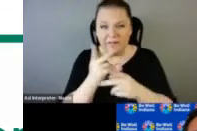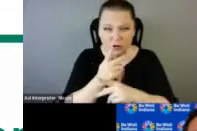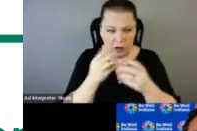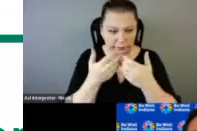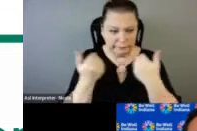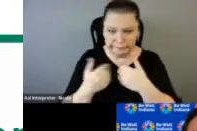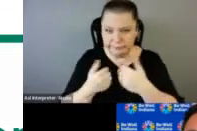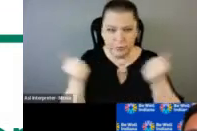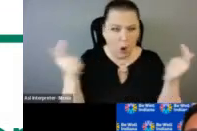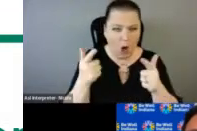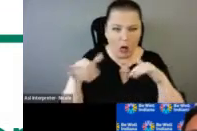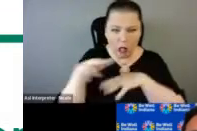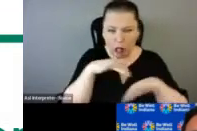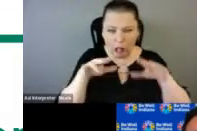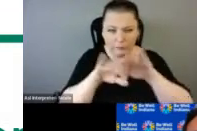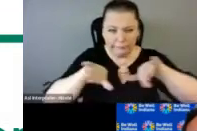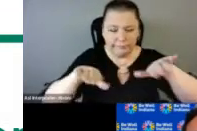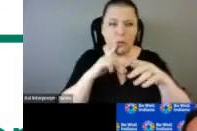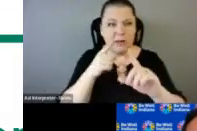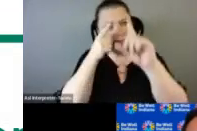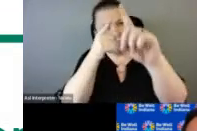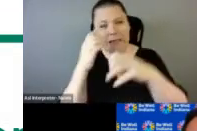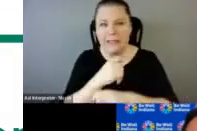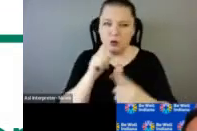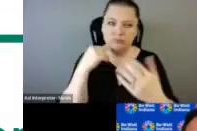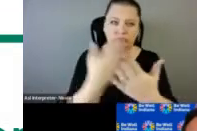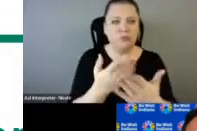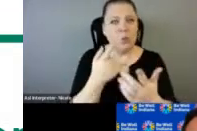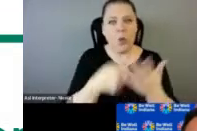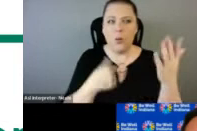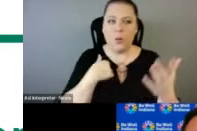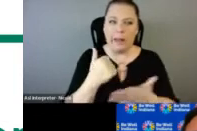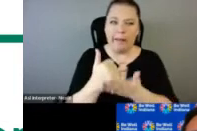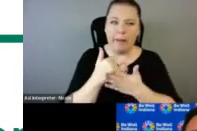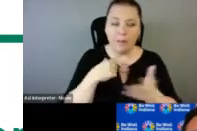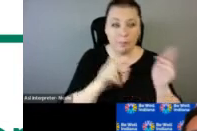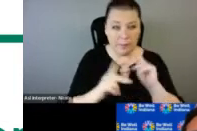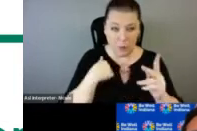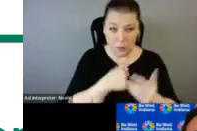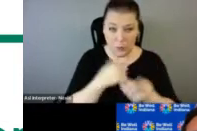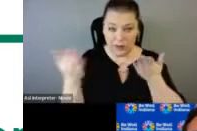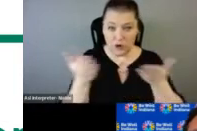we serve. And that's not always, not always the case. It's somewhat aspirational, but that that's our goal. And our mission is to champion mental health